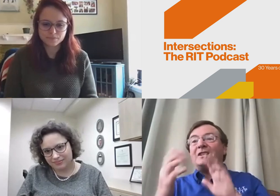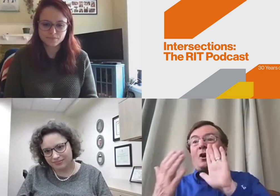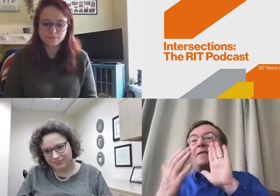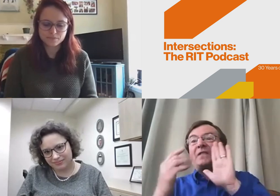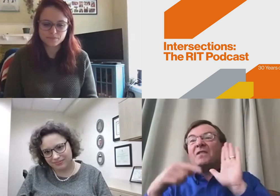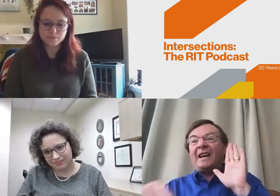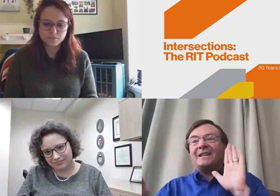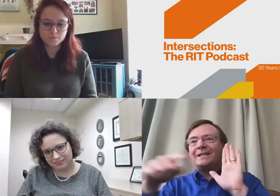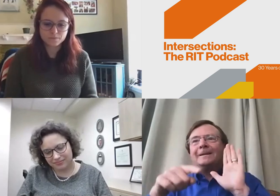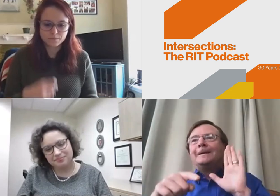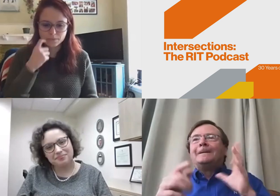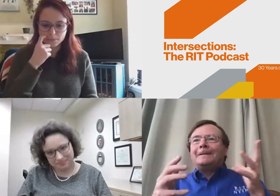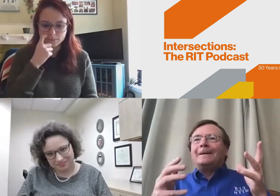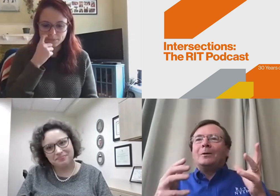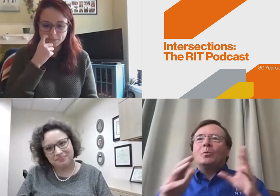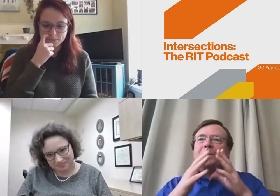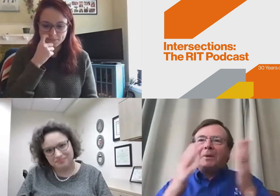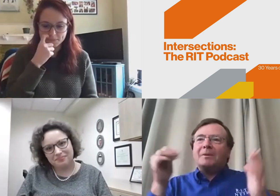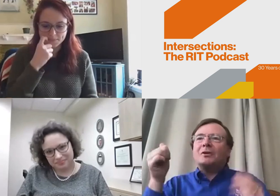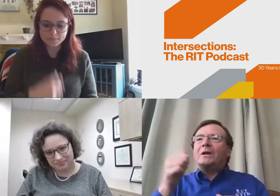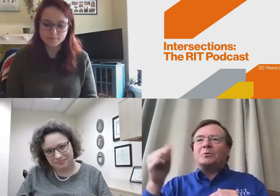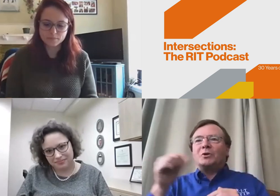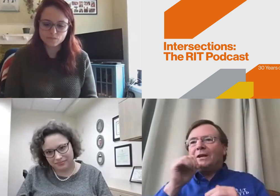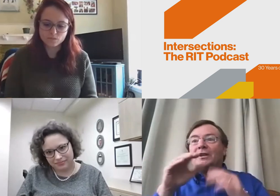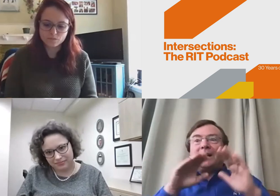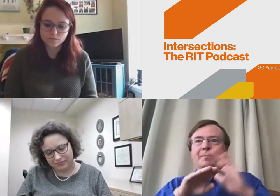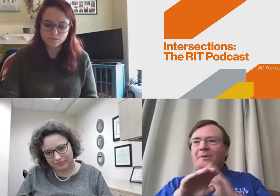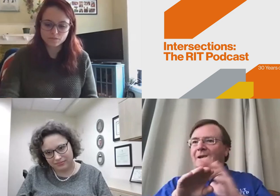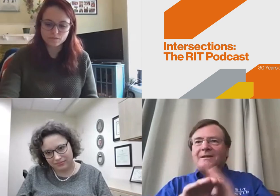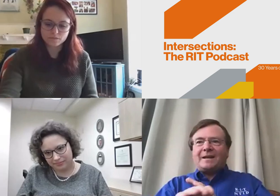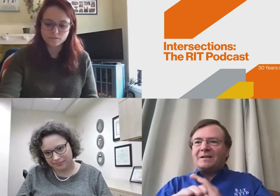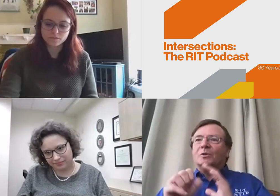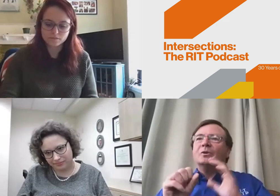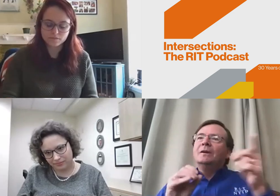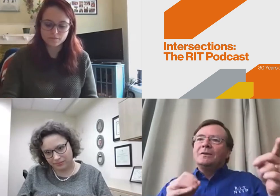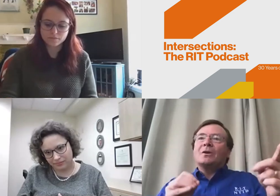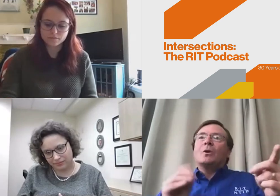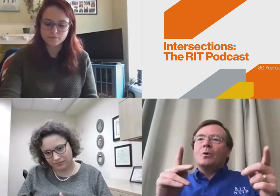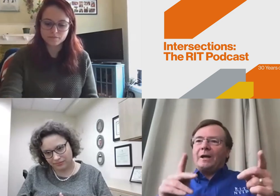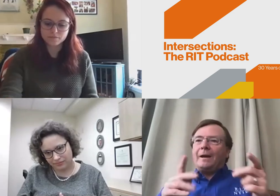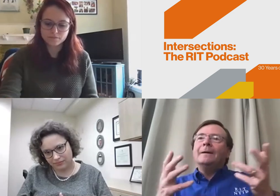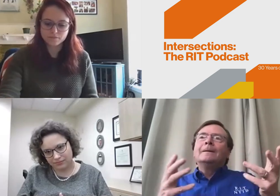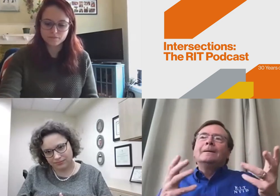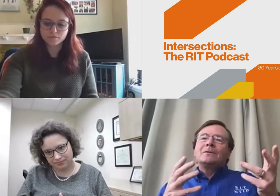often face with public transportation not being accessible.